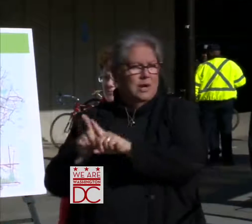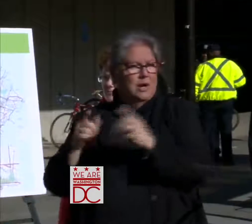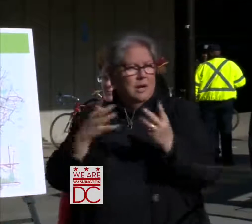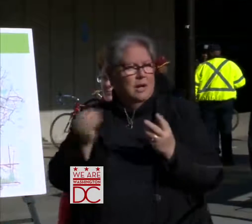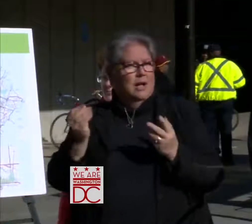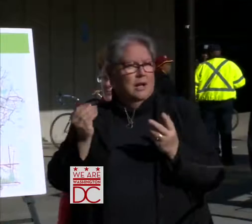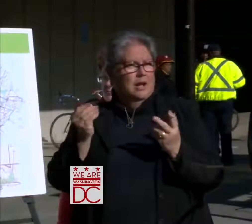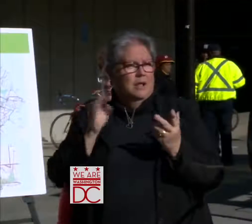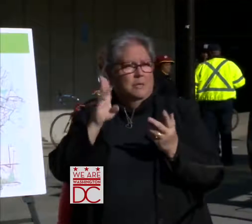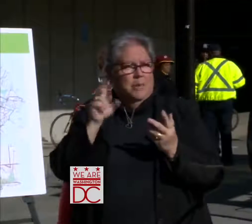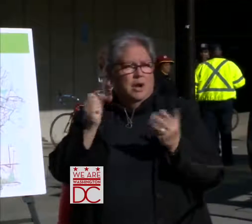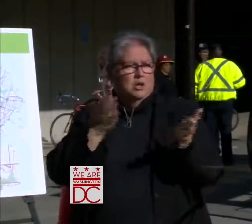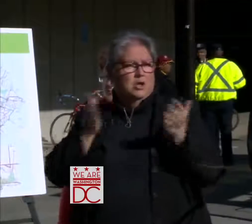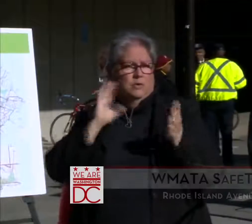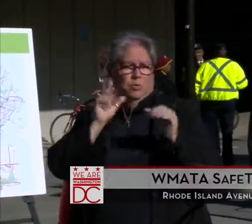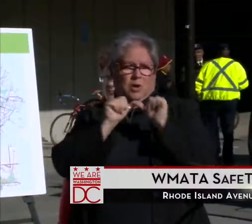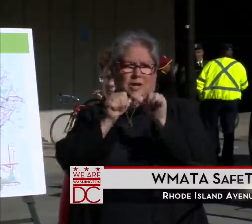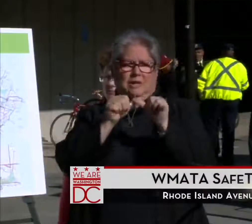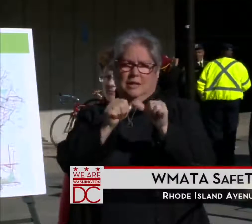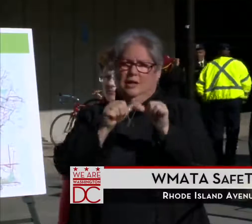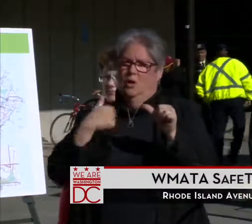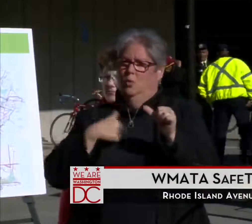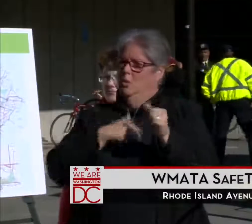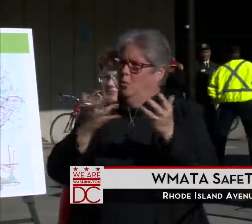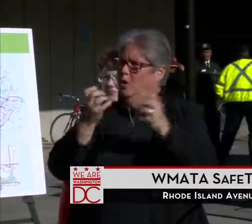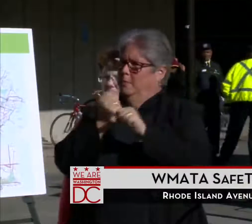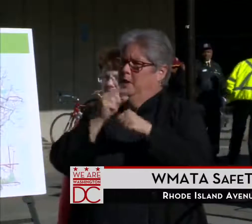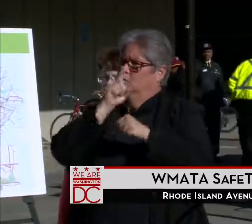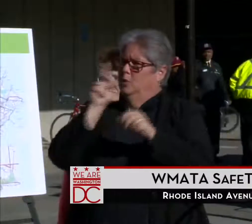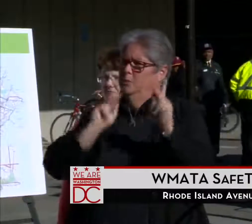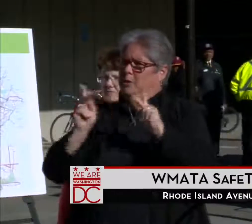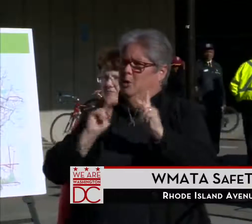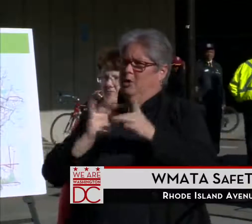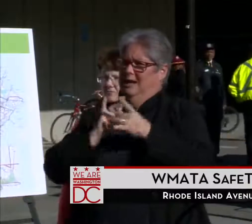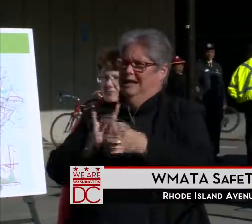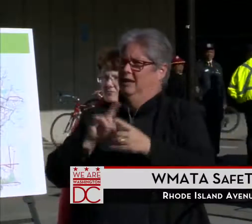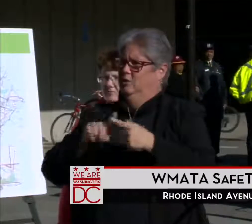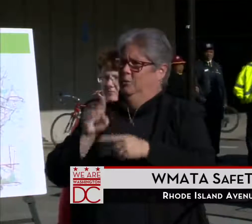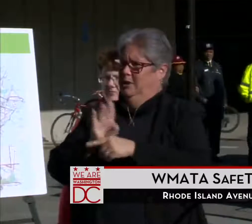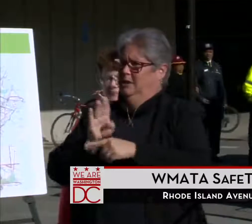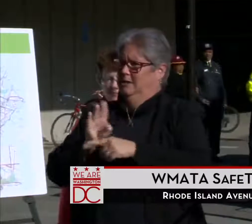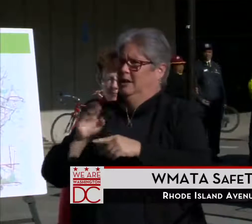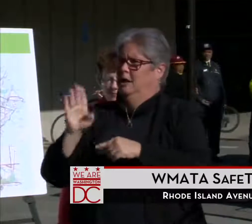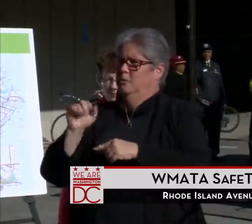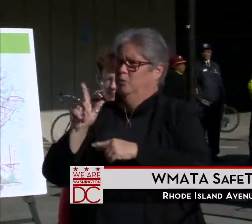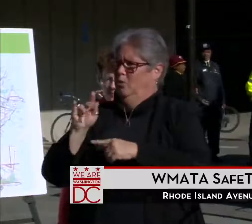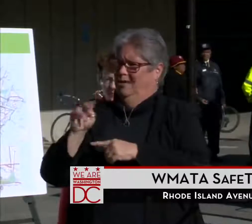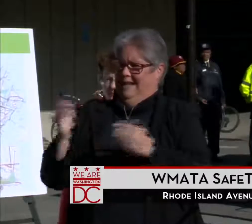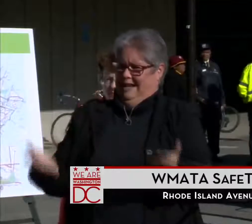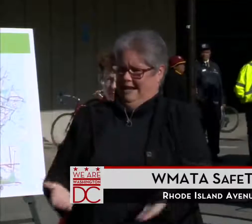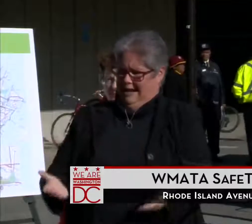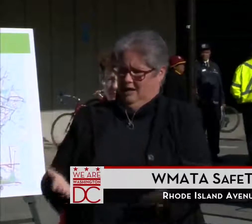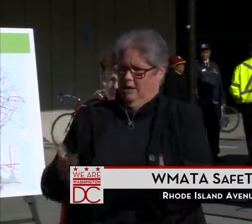AND BUS SERVICE WILL CONTINUE AND WE WANT TO MAKE SURE PEOPLE ARE CONNECTING TO BROOKLAND AND BUSINESSES HERE ALONG THE RHODE